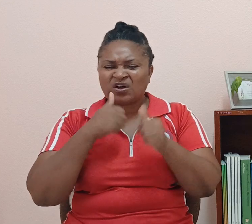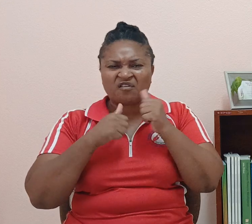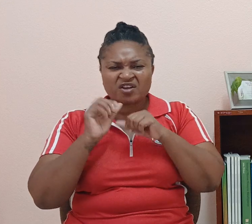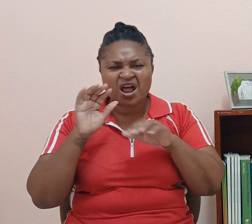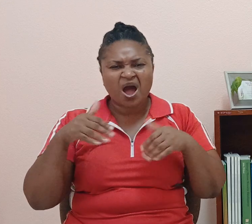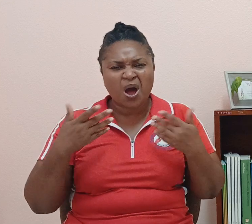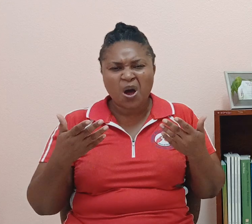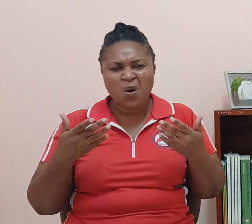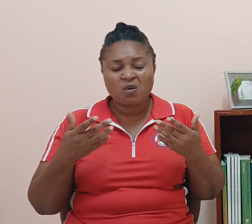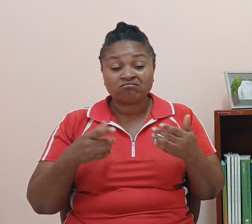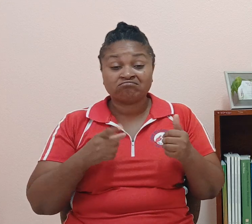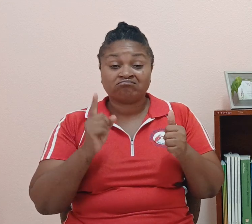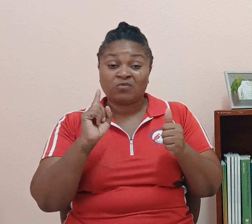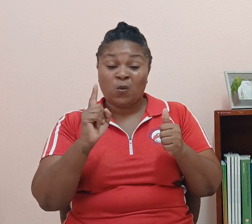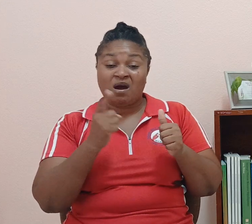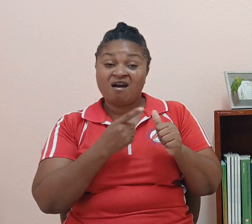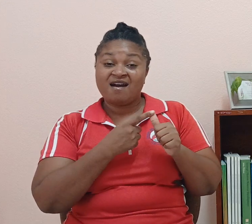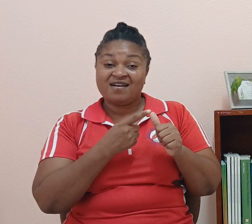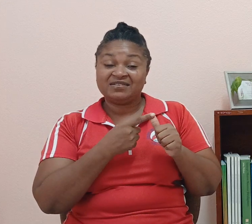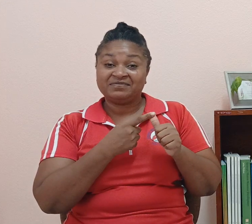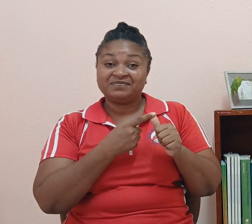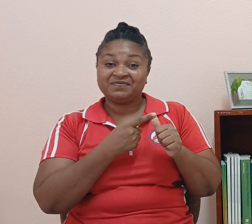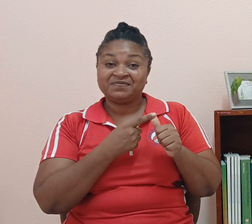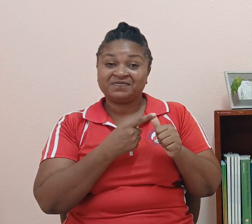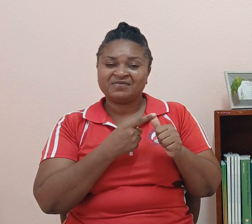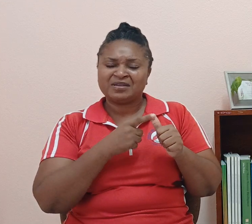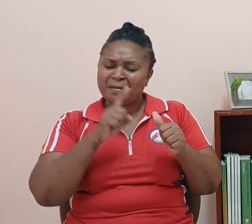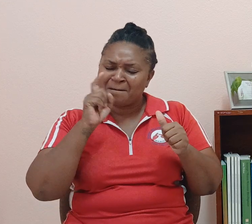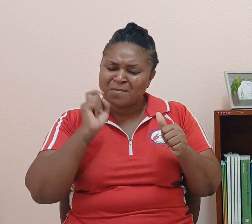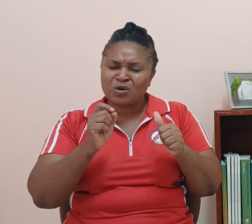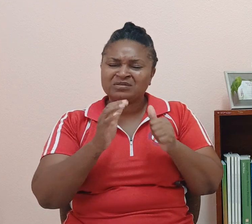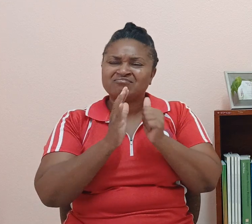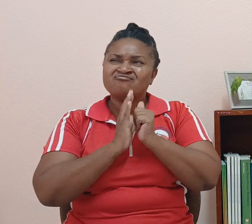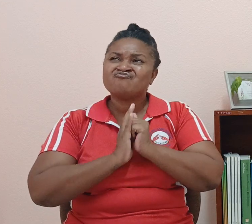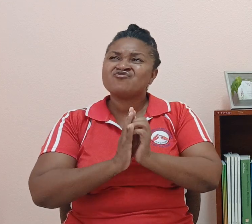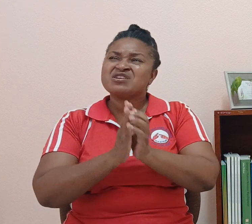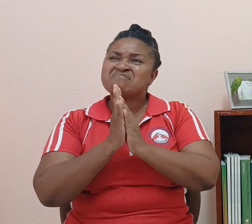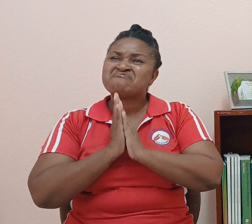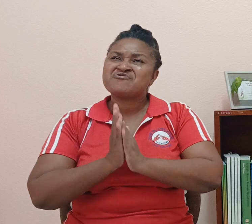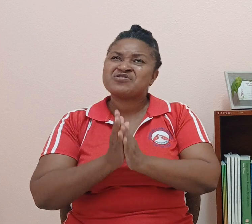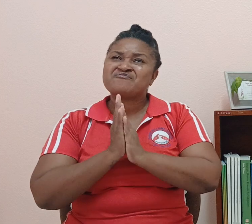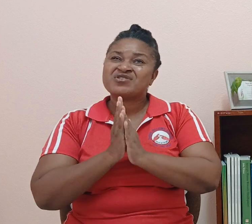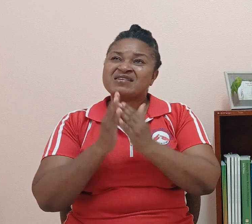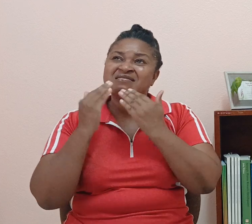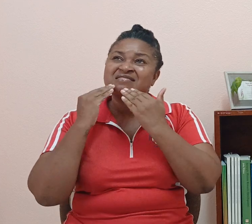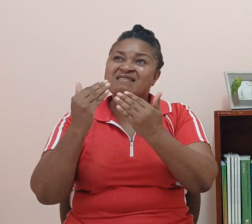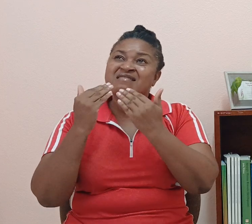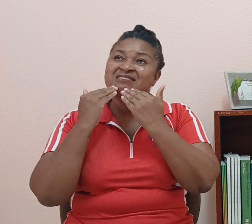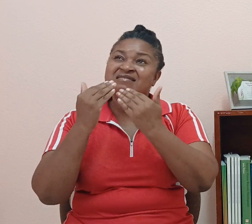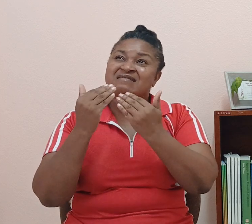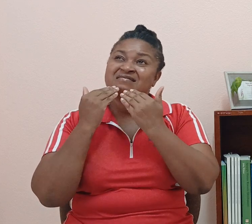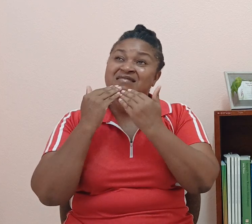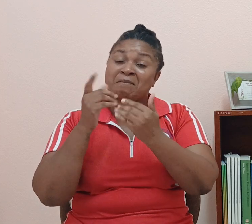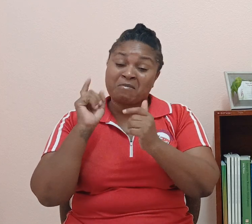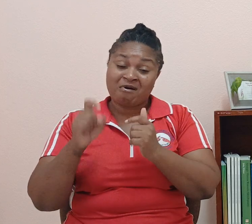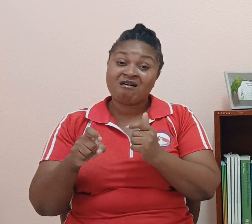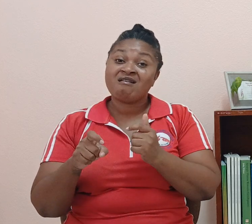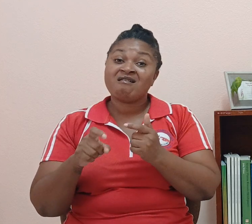1. We Must Be Prayerful & Thankful